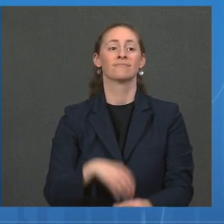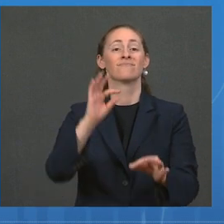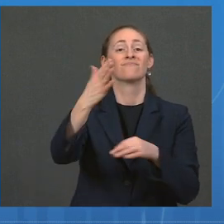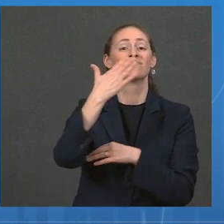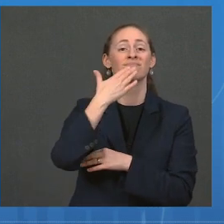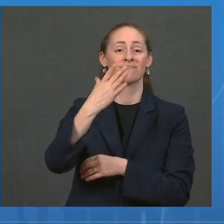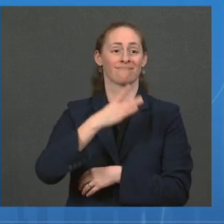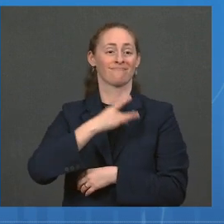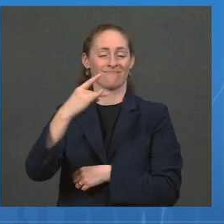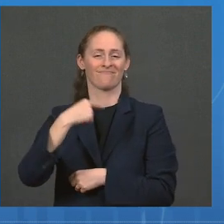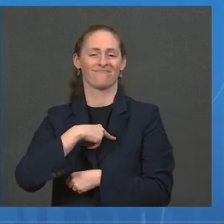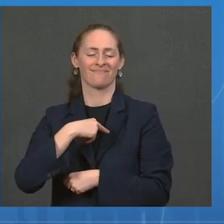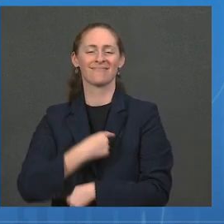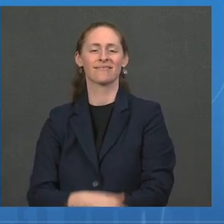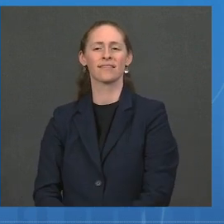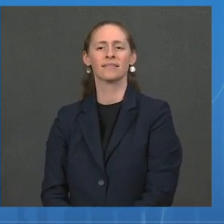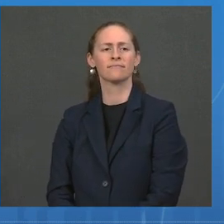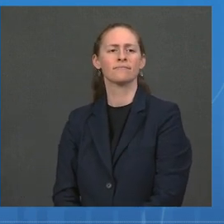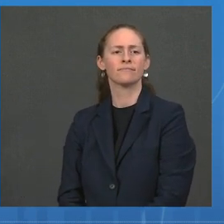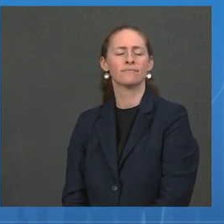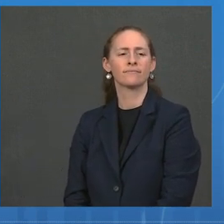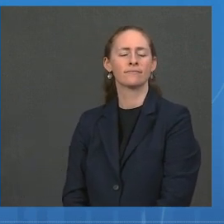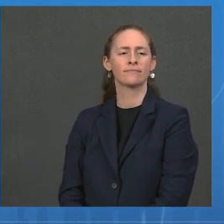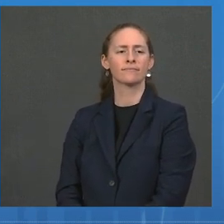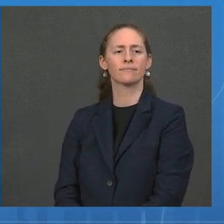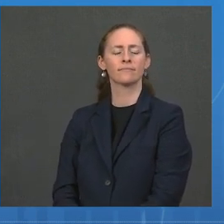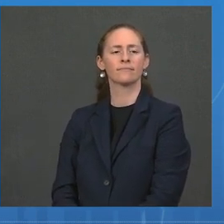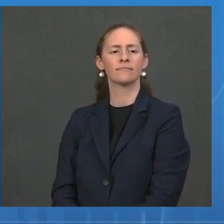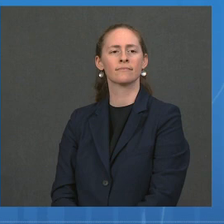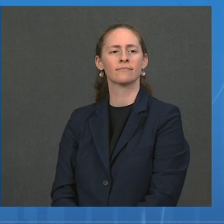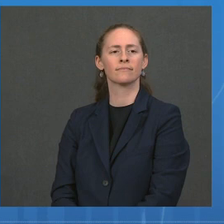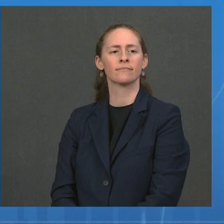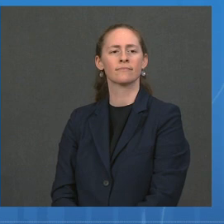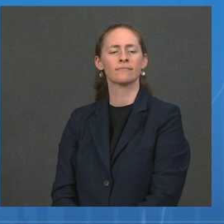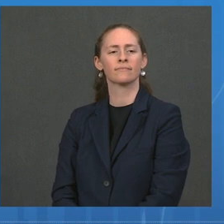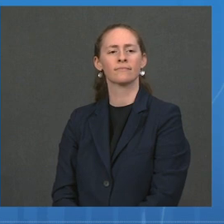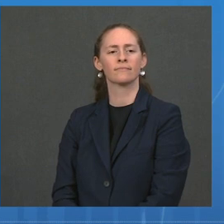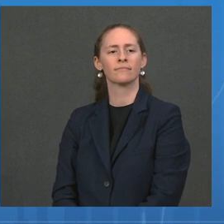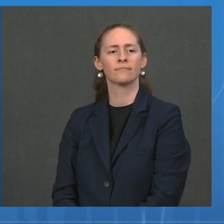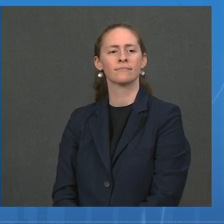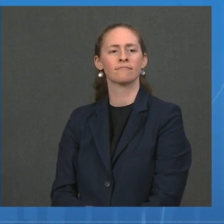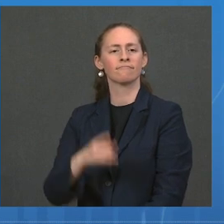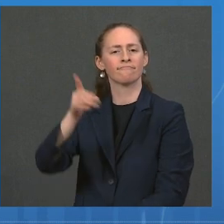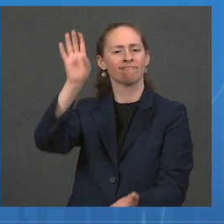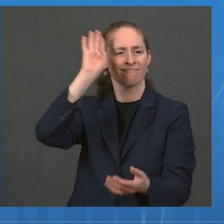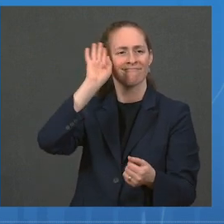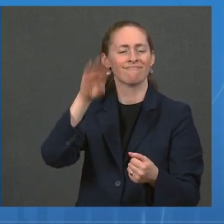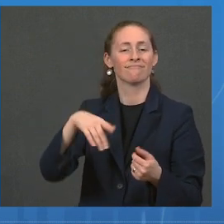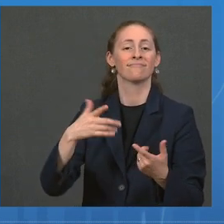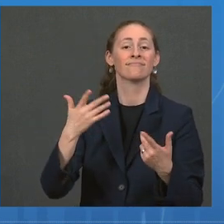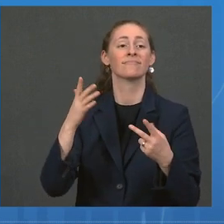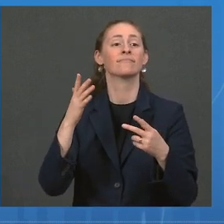and for doing this call. Two questions. First, we know that the younger the age, the less likely people are to be vaccinated.